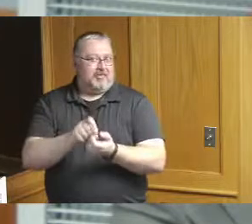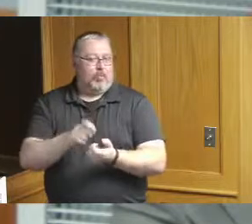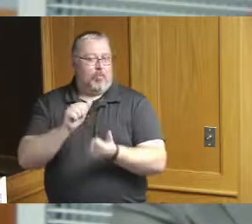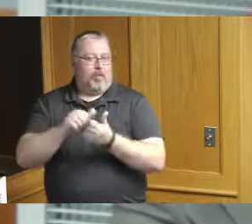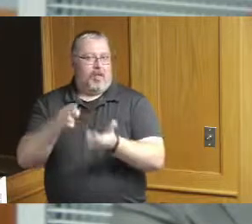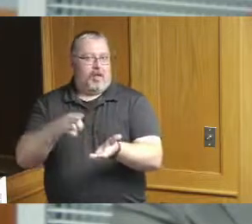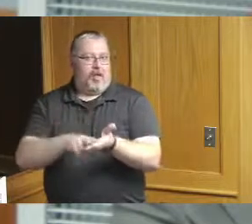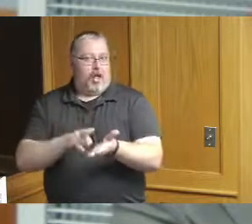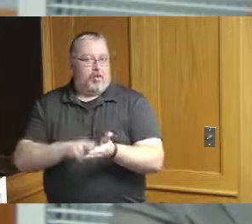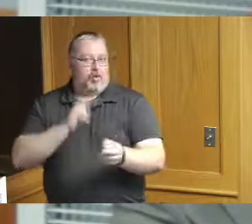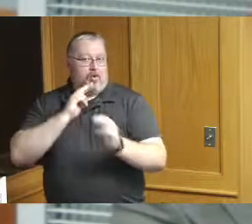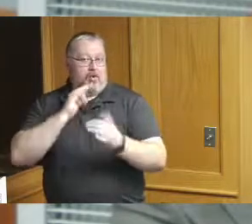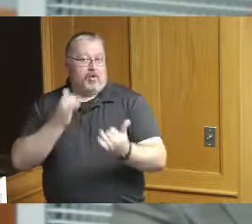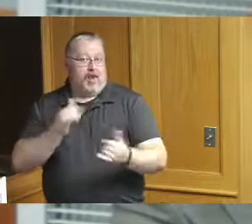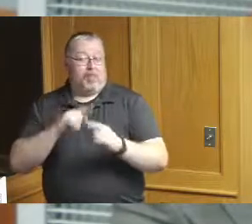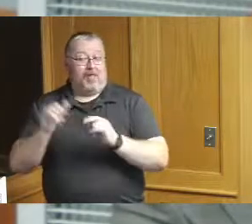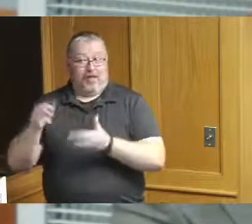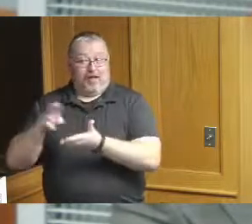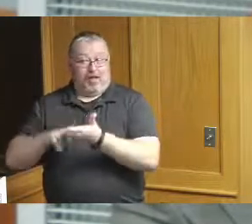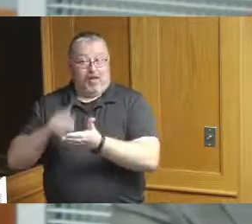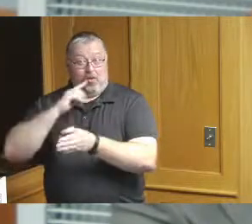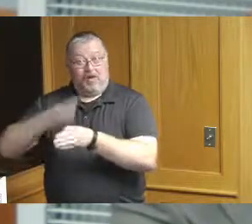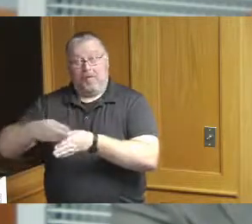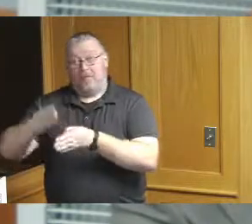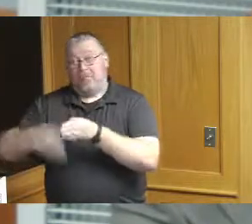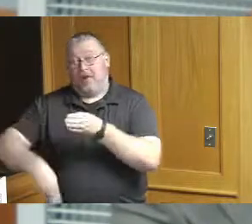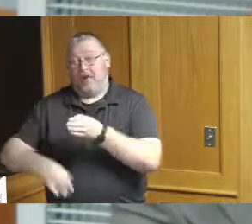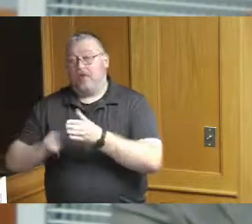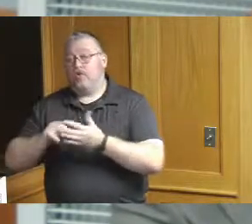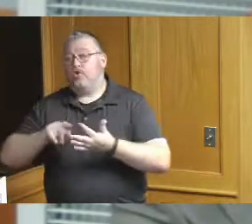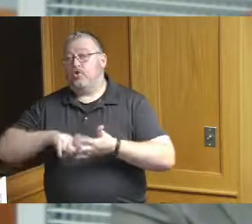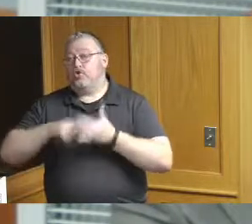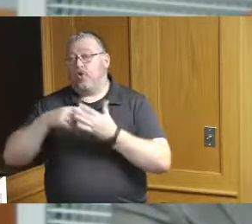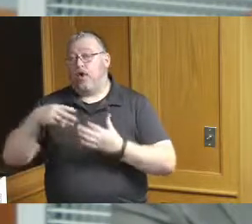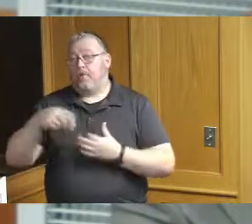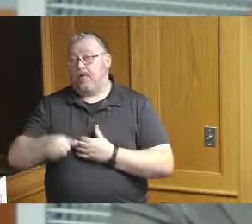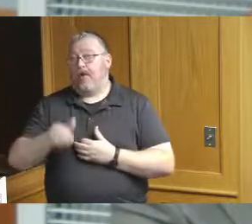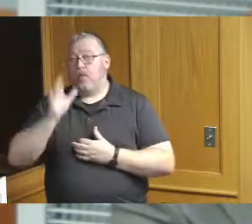negotiations but when this contract is done um the starting pay will be significantly higher